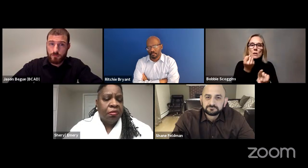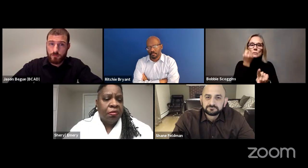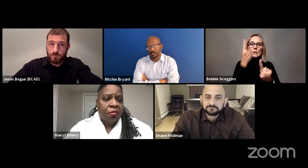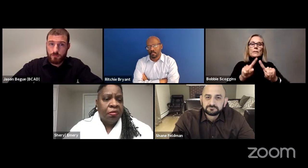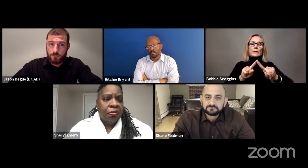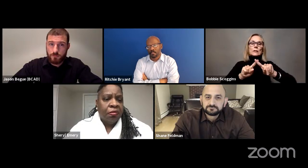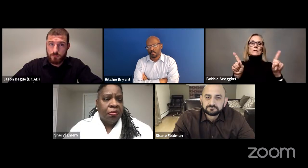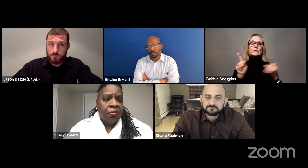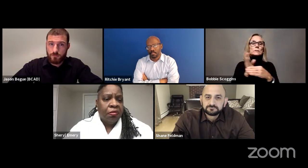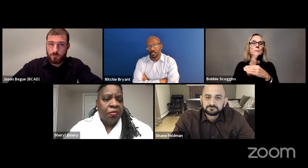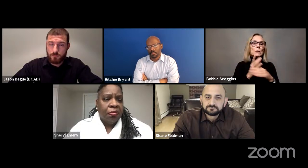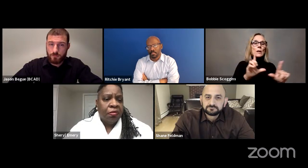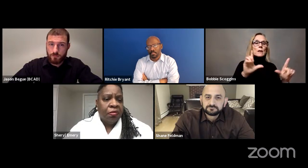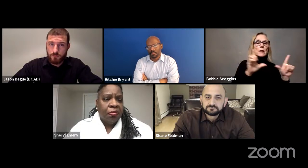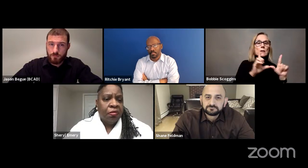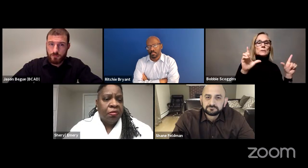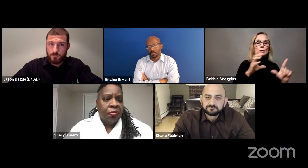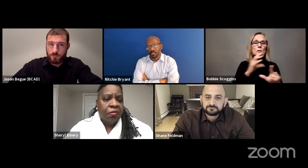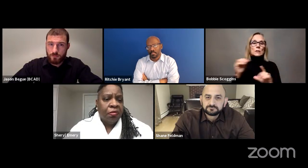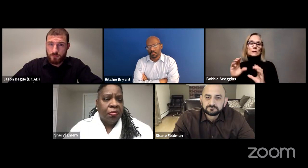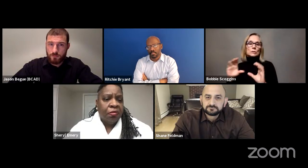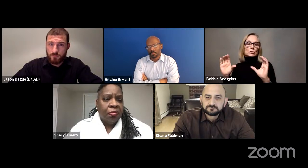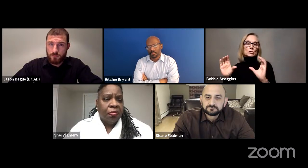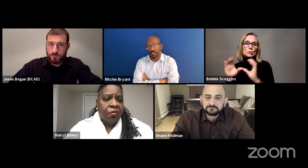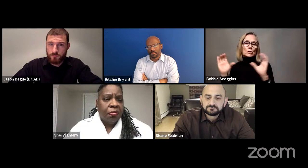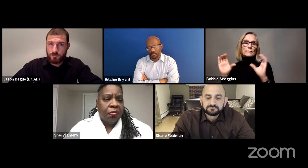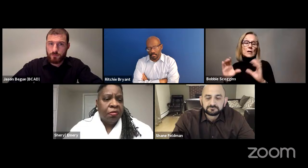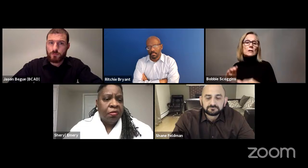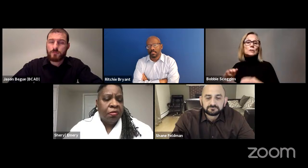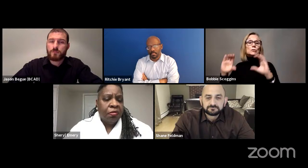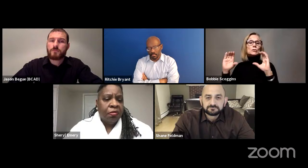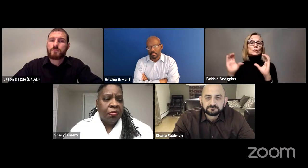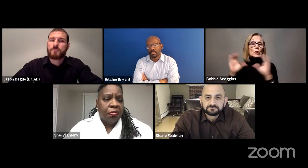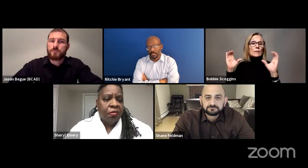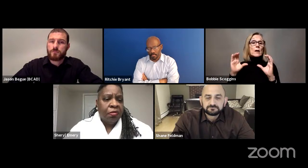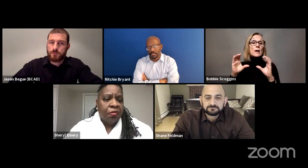of licensure, but at the same time, you need to understand the difference between licensure